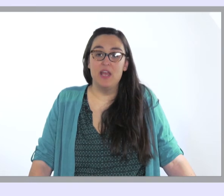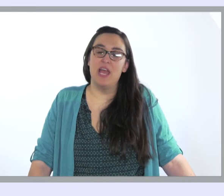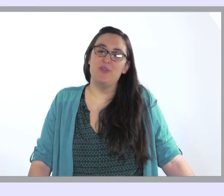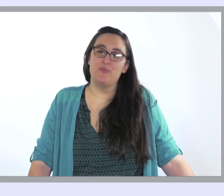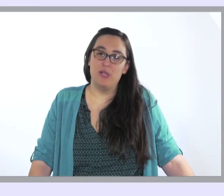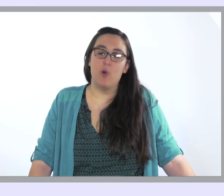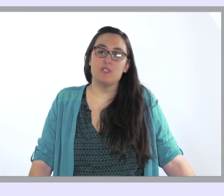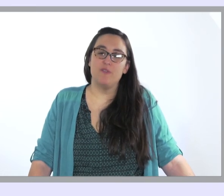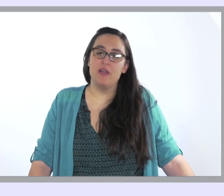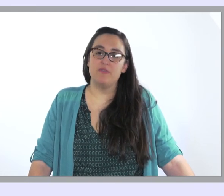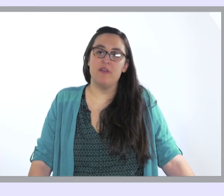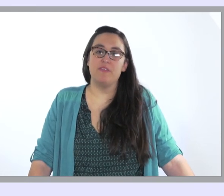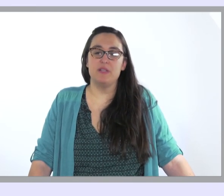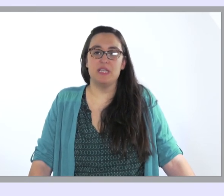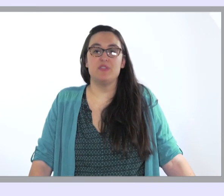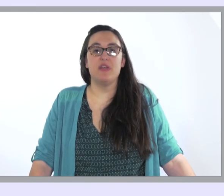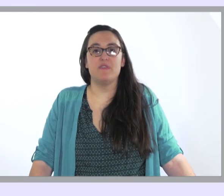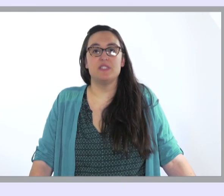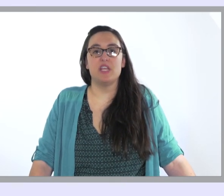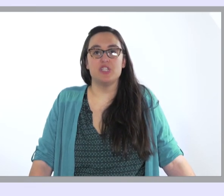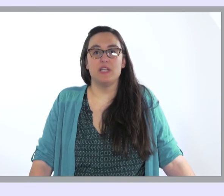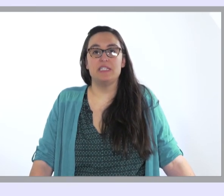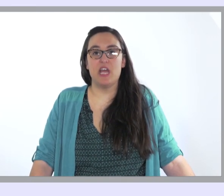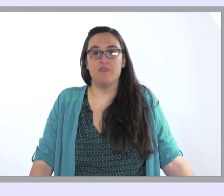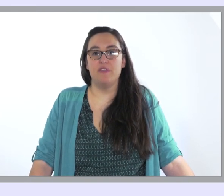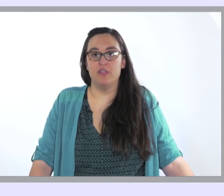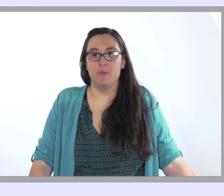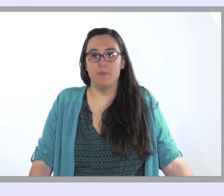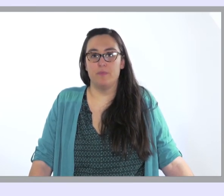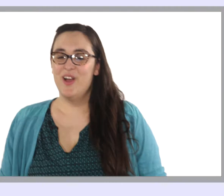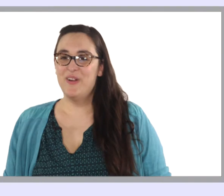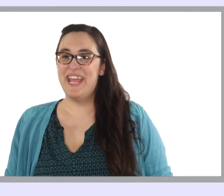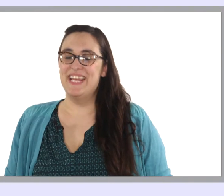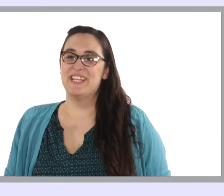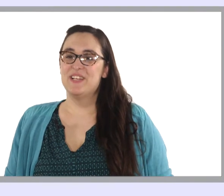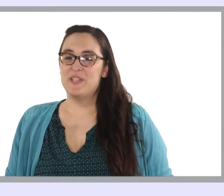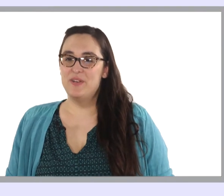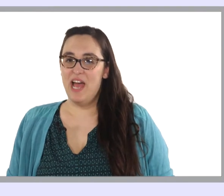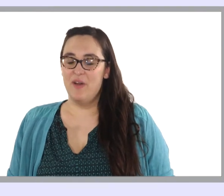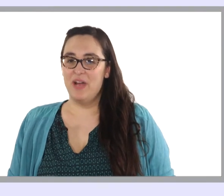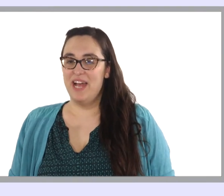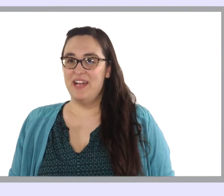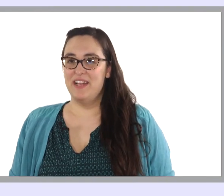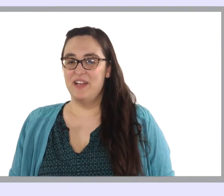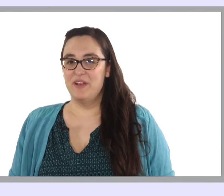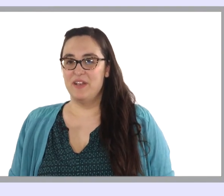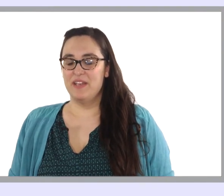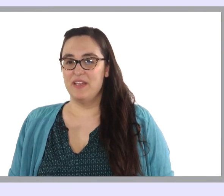as well as another reference at the end of the video. Now